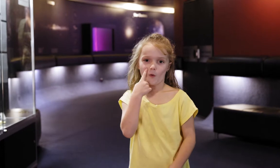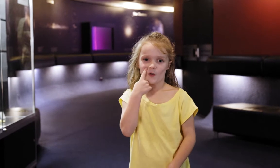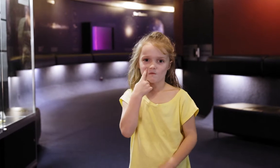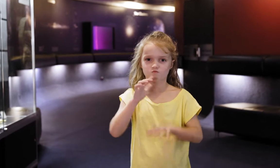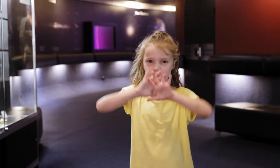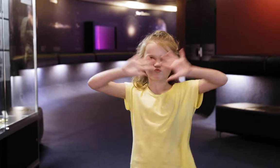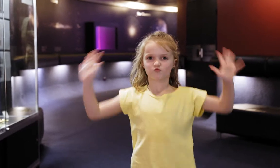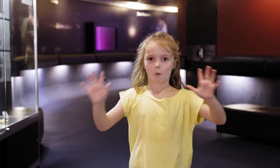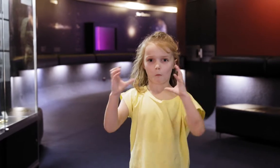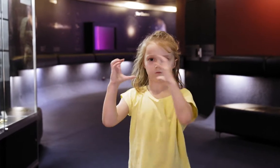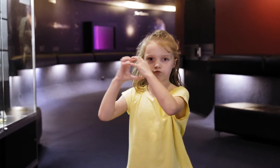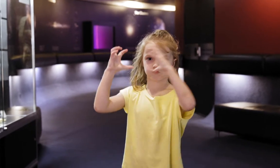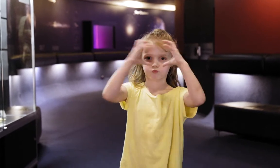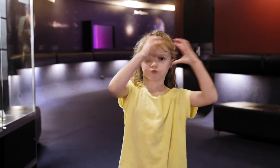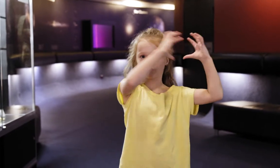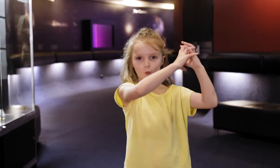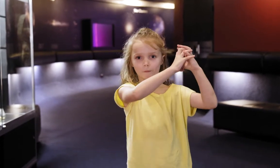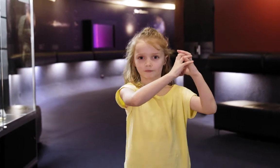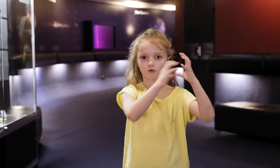I saw big planets on TV.